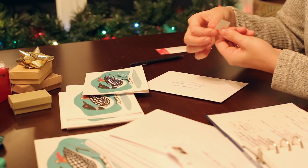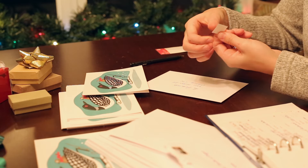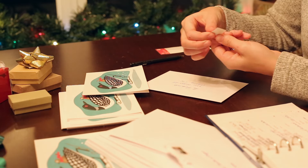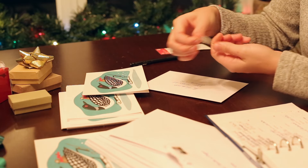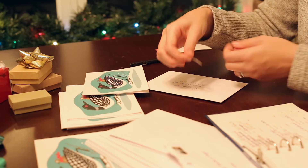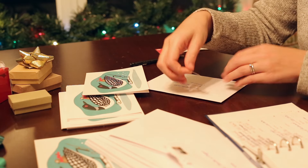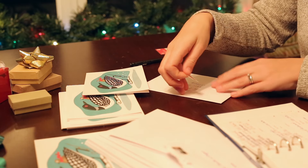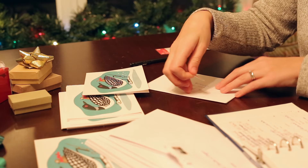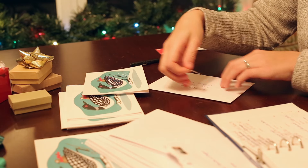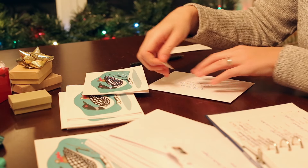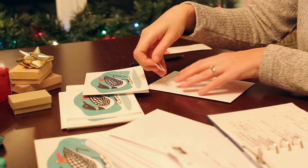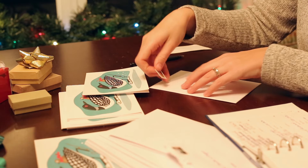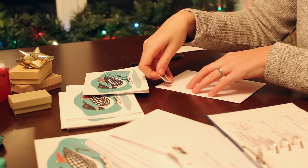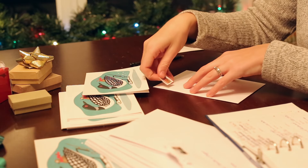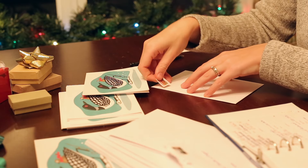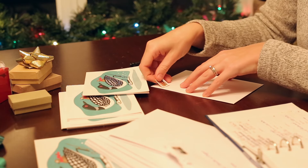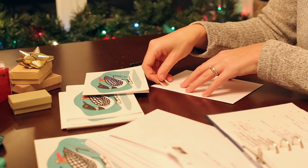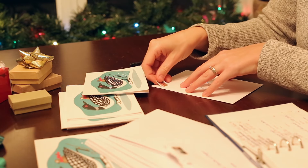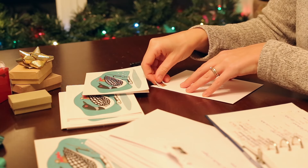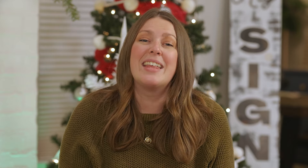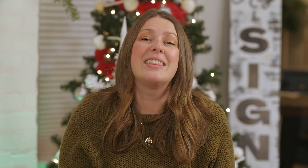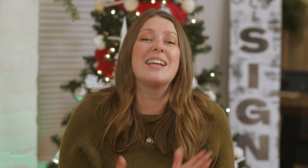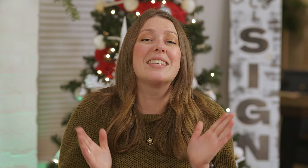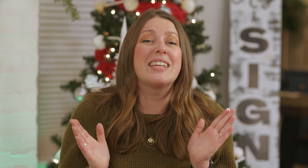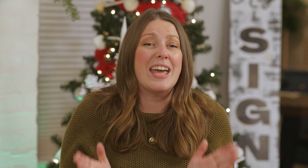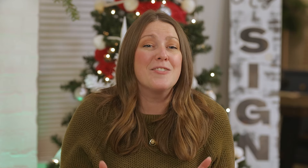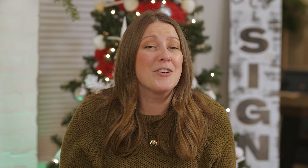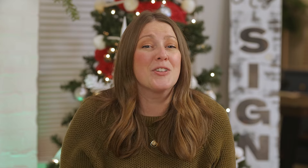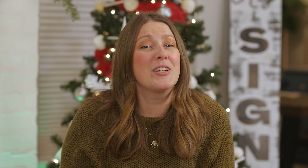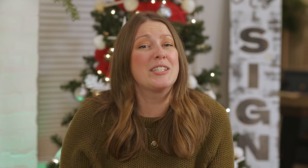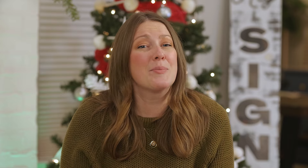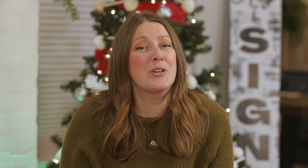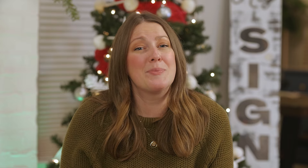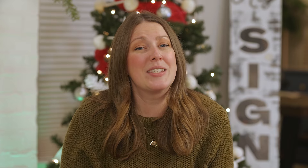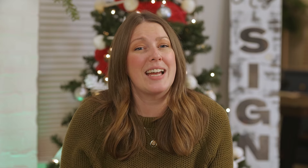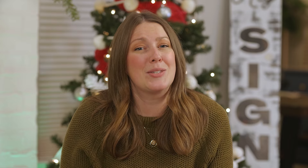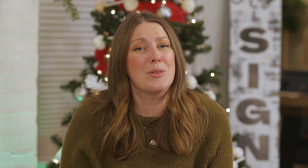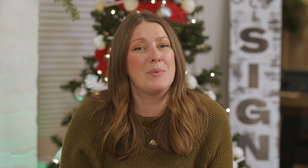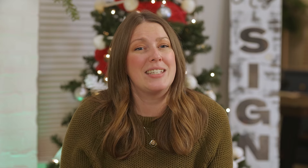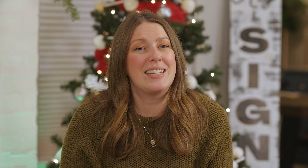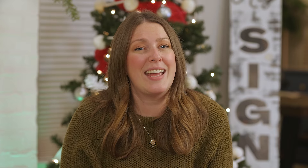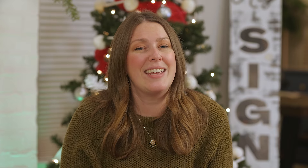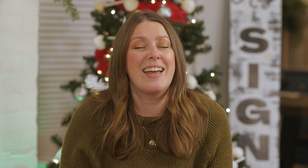Our mailing address is in the description. Thanks again for learning some Christmas signs with me today.